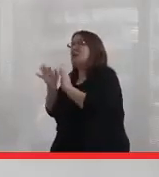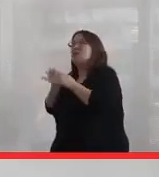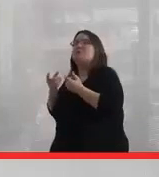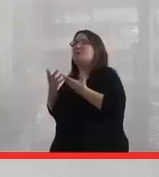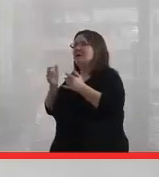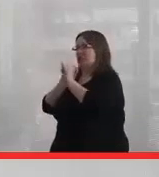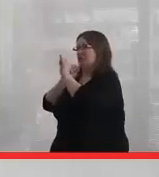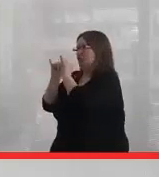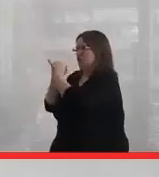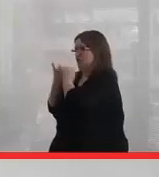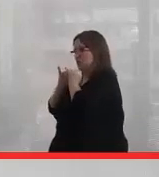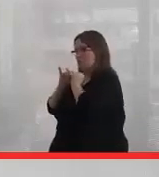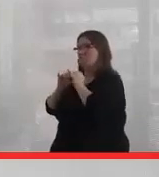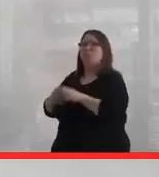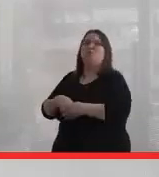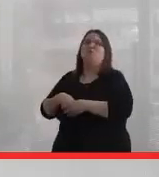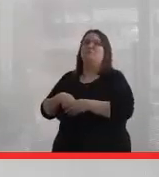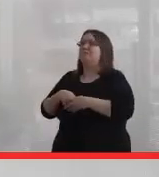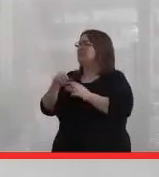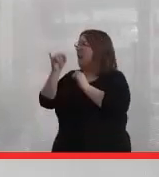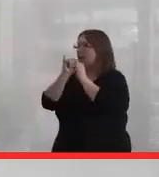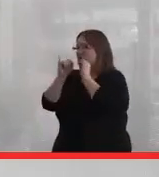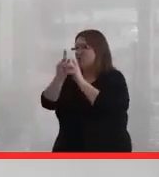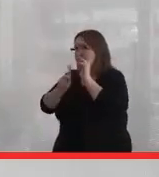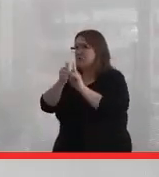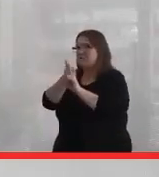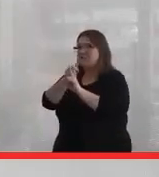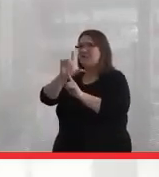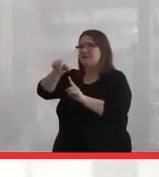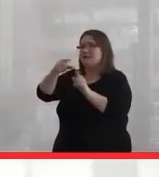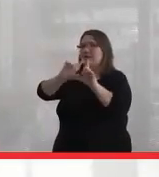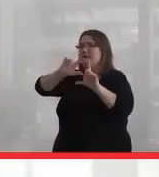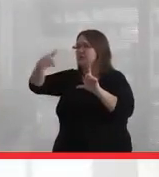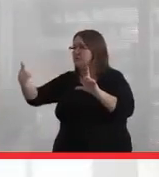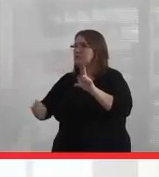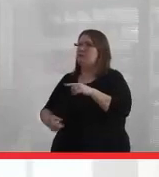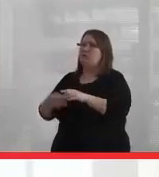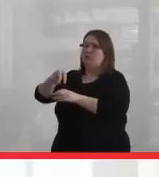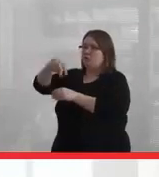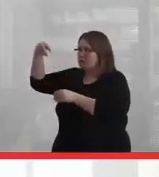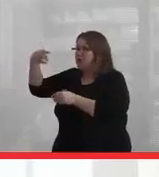So I interviewed people who identified as LGBTQ two spirit.